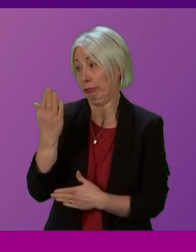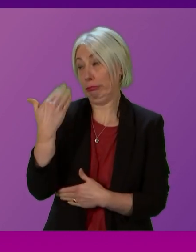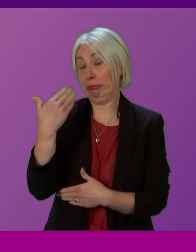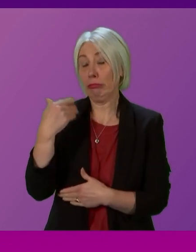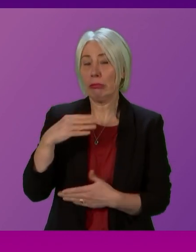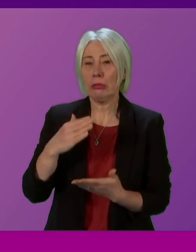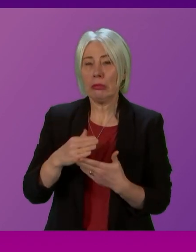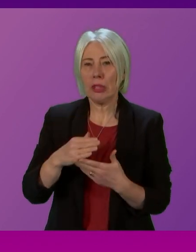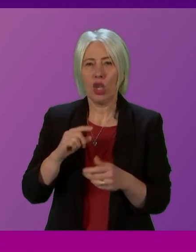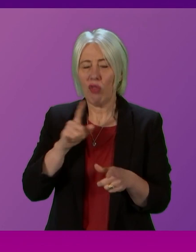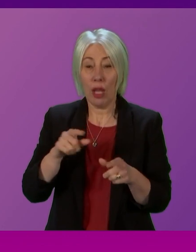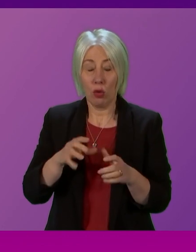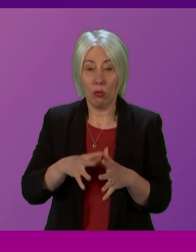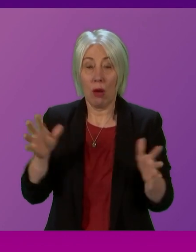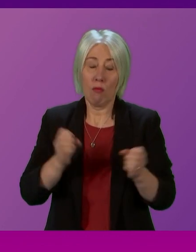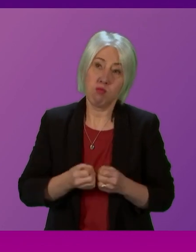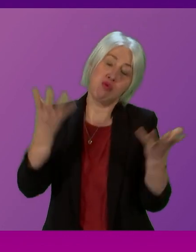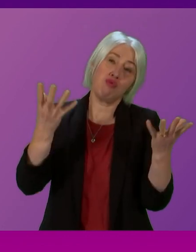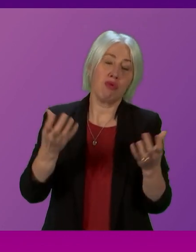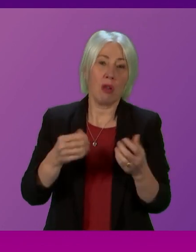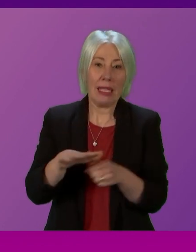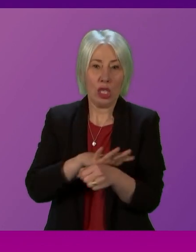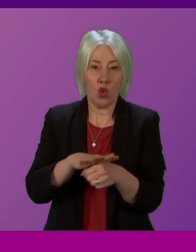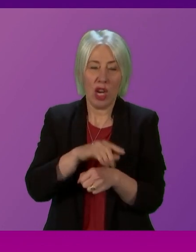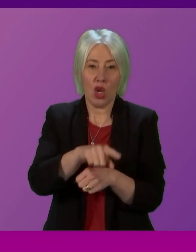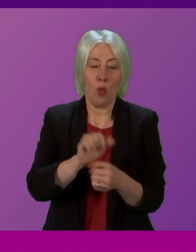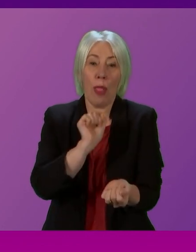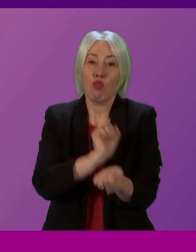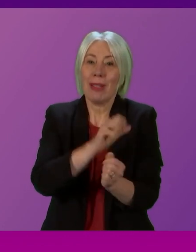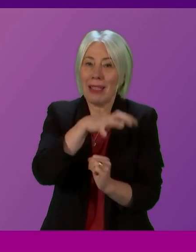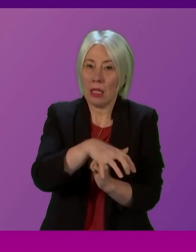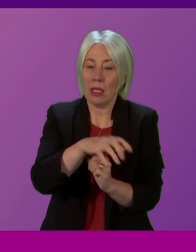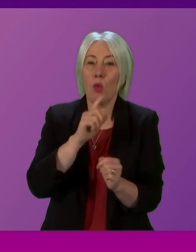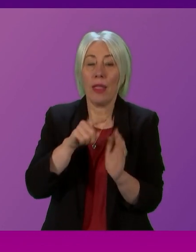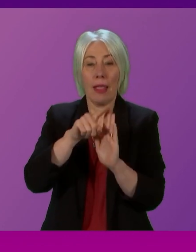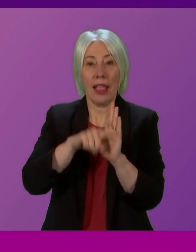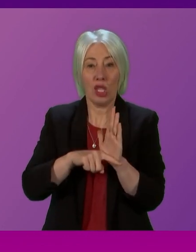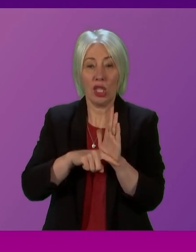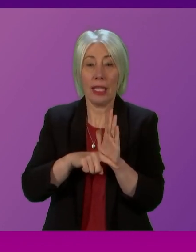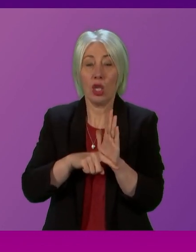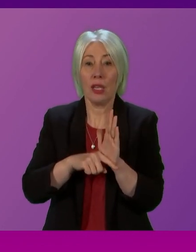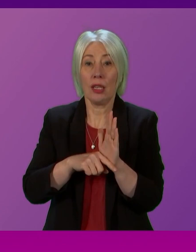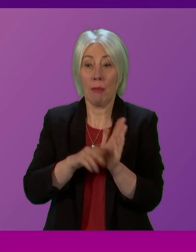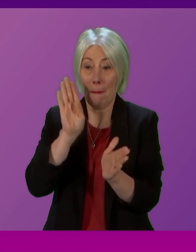have tried to conflate the situation in prisons with the legislation that Parliament passed overwhelmingly before Christmas.